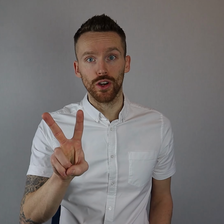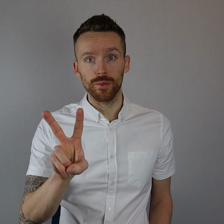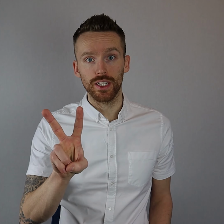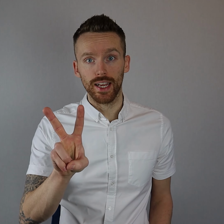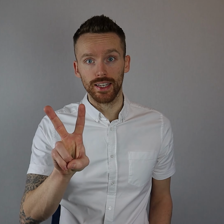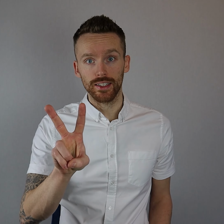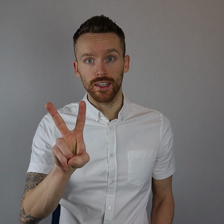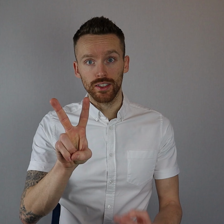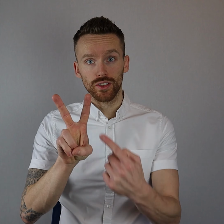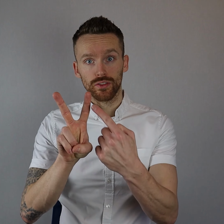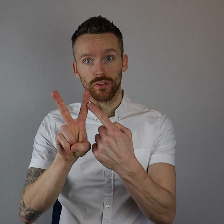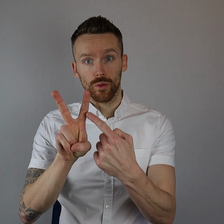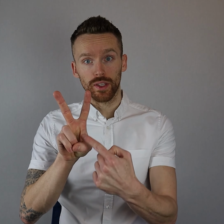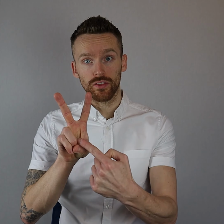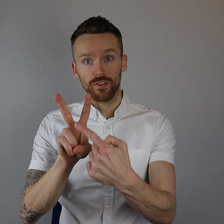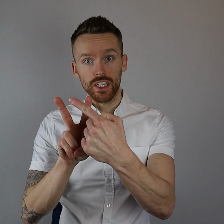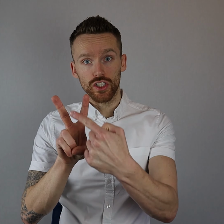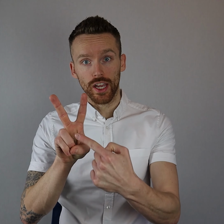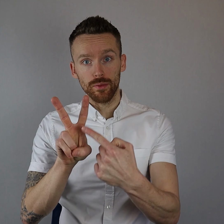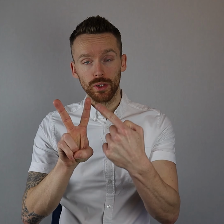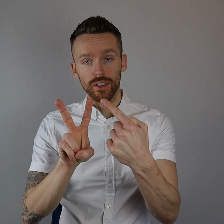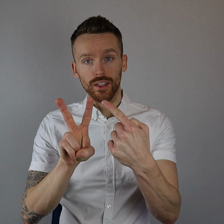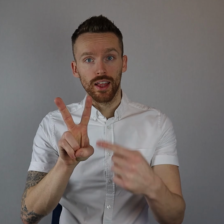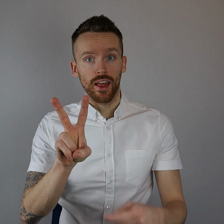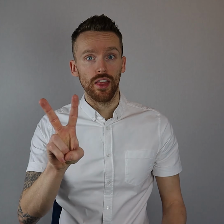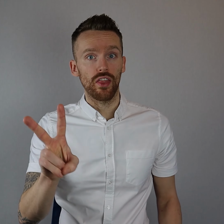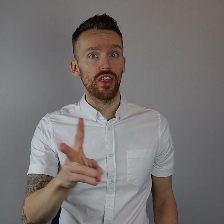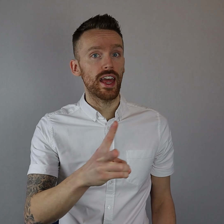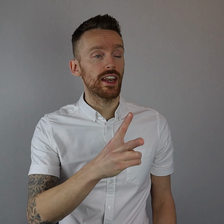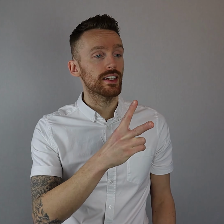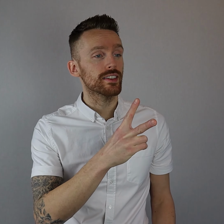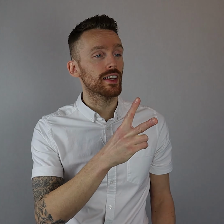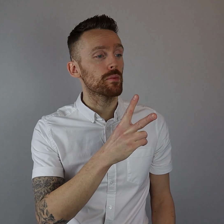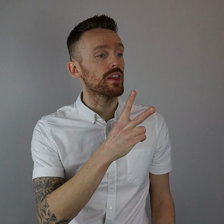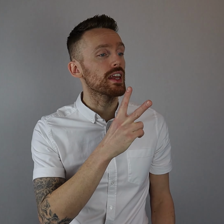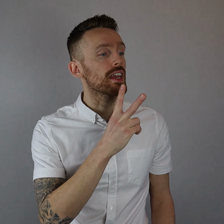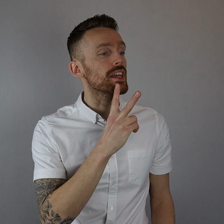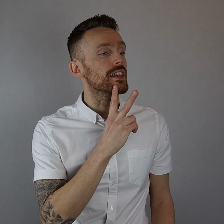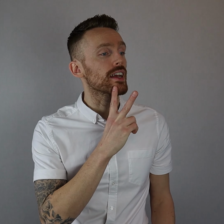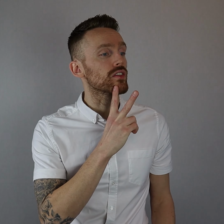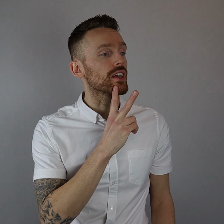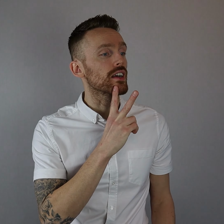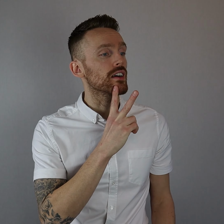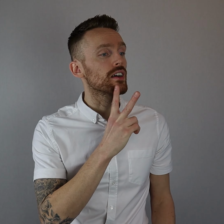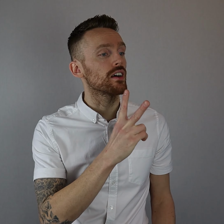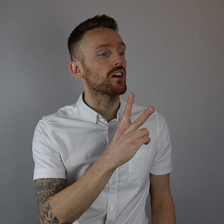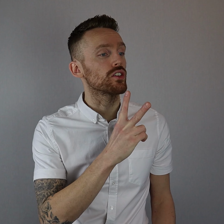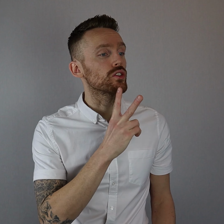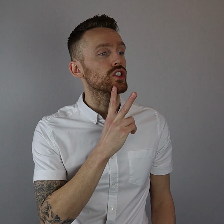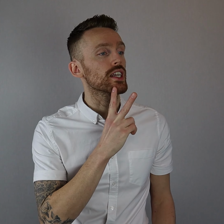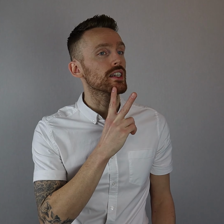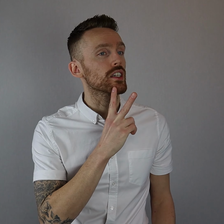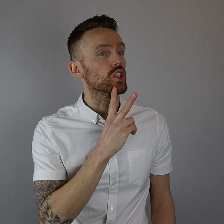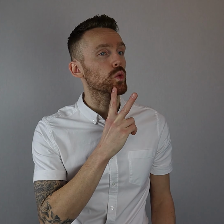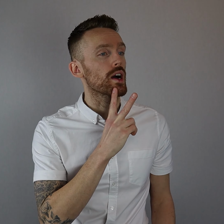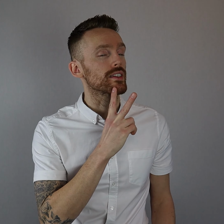dominant hand to form this V shape. Then tap the index finger on your chin twice.